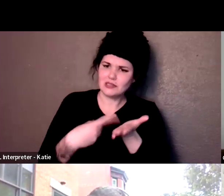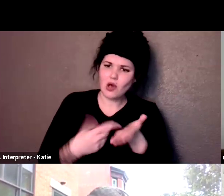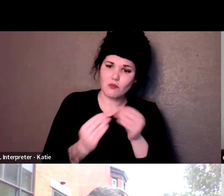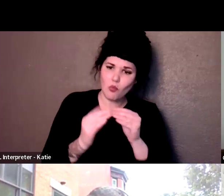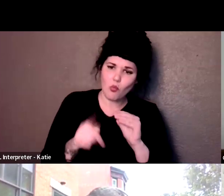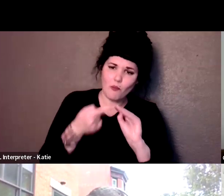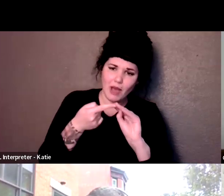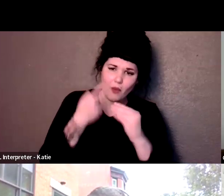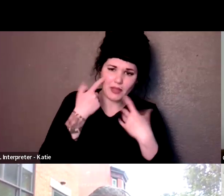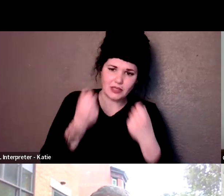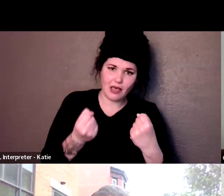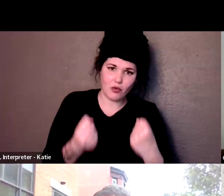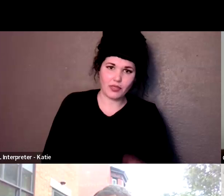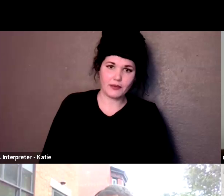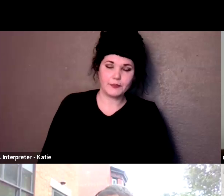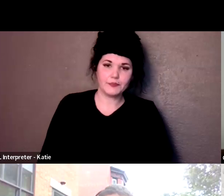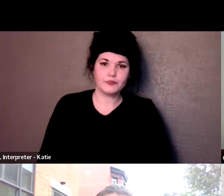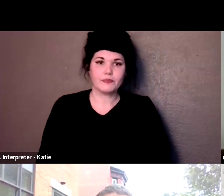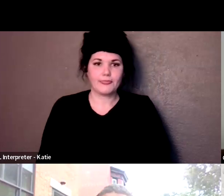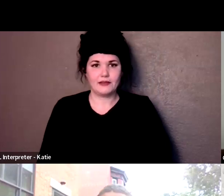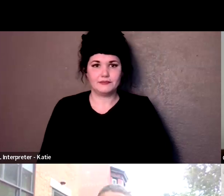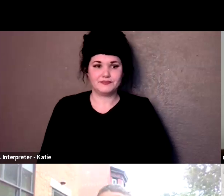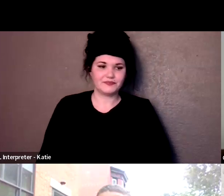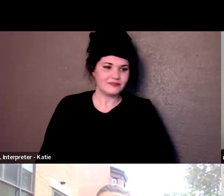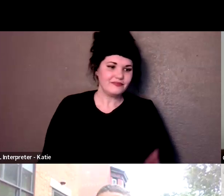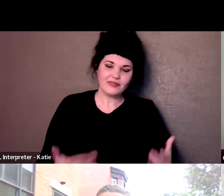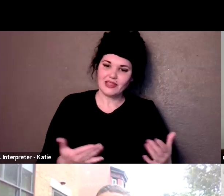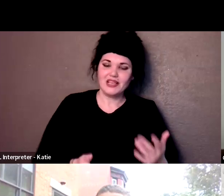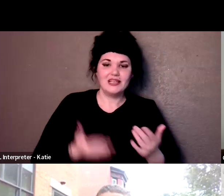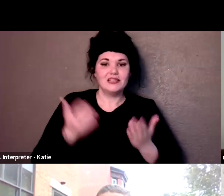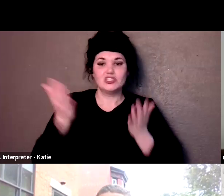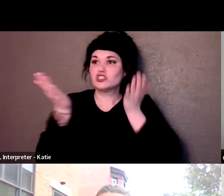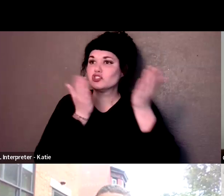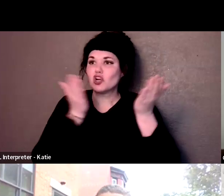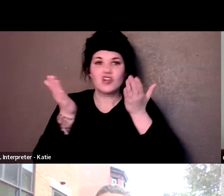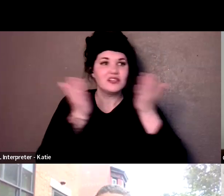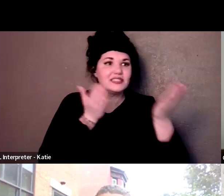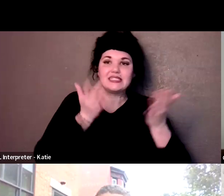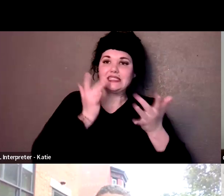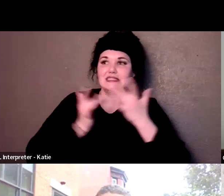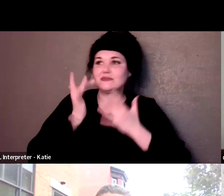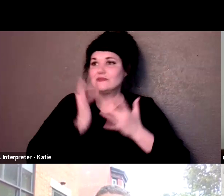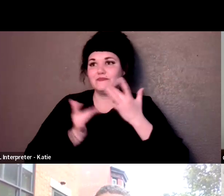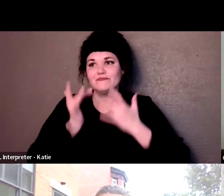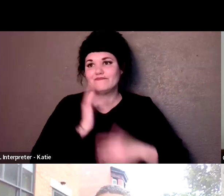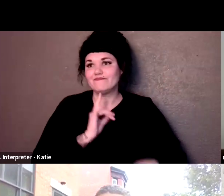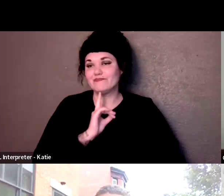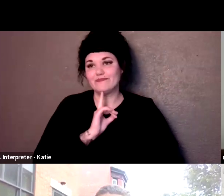the lack of services is a major concern. I think even just as important is that